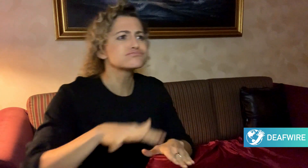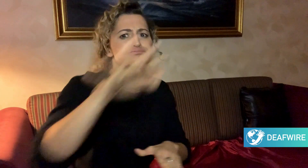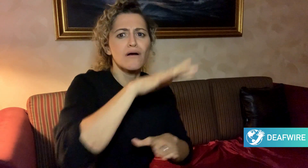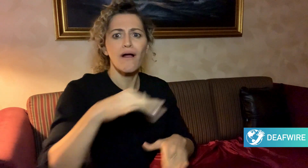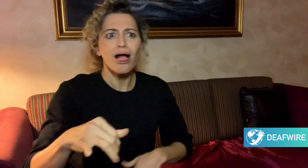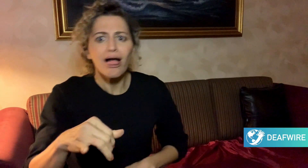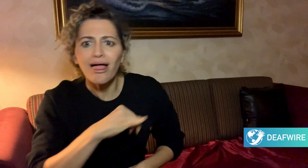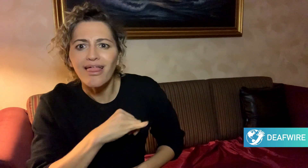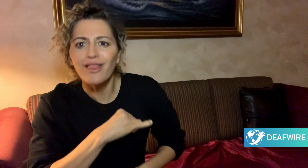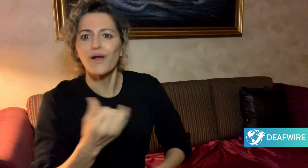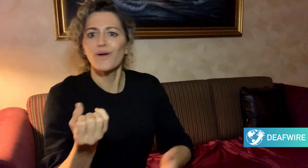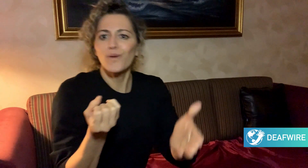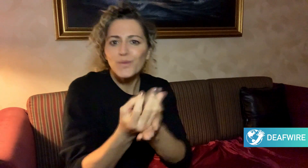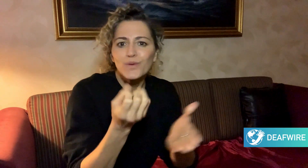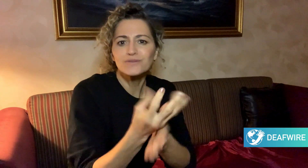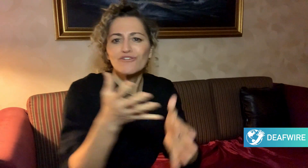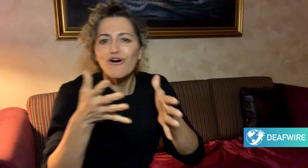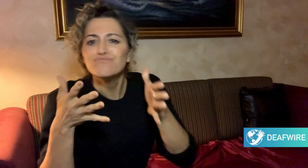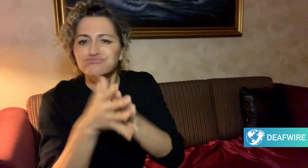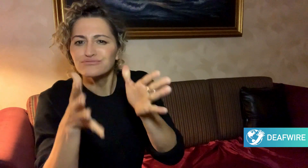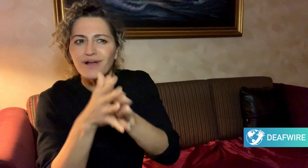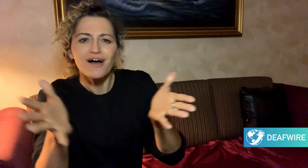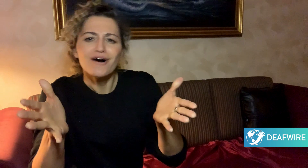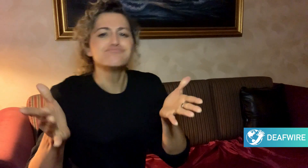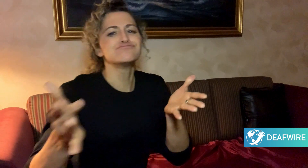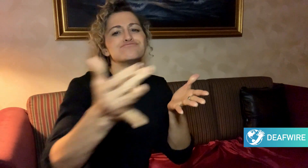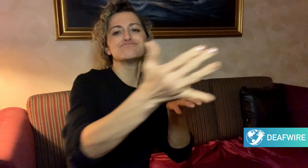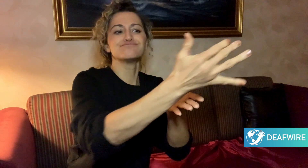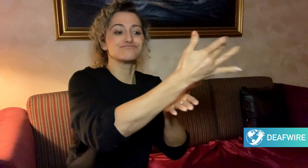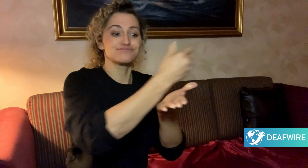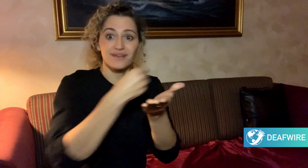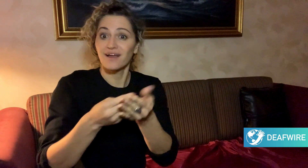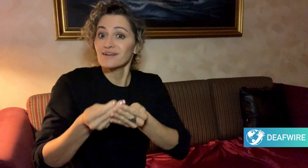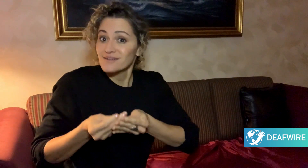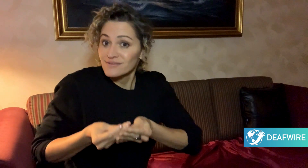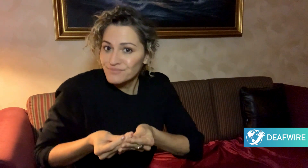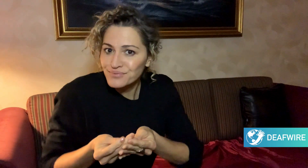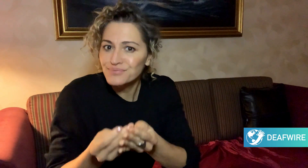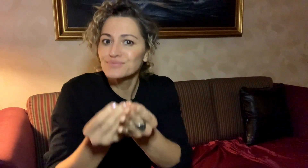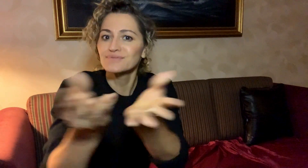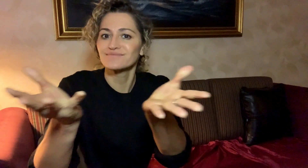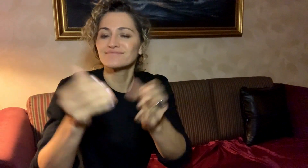culture, and communities around the world.